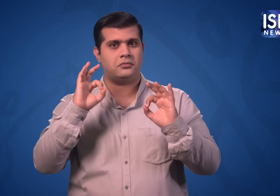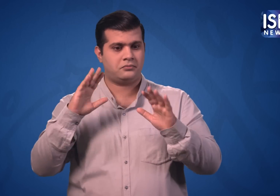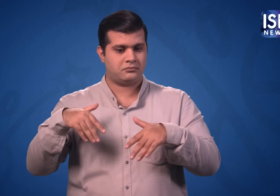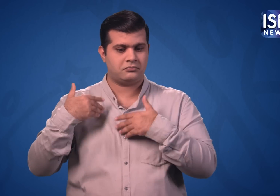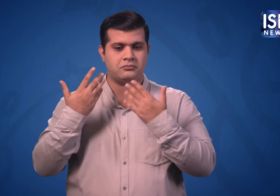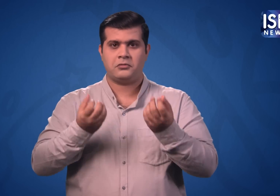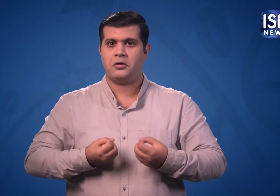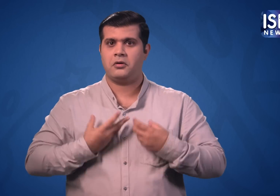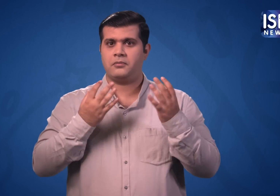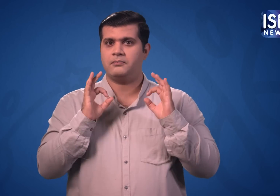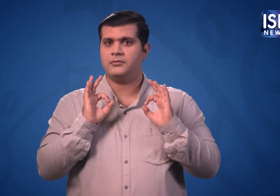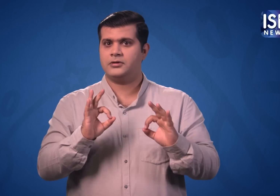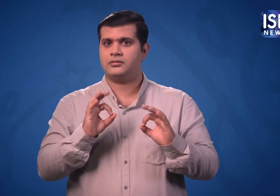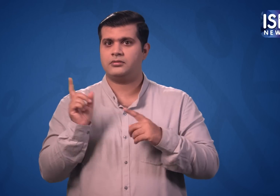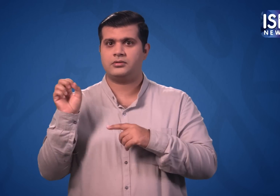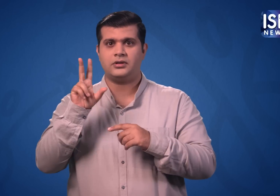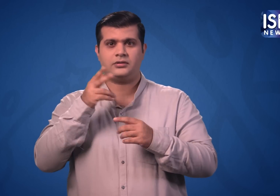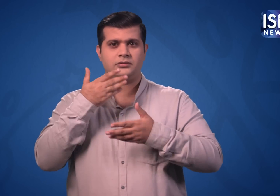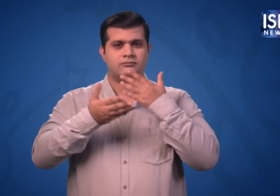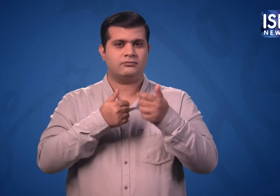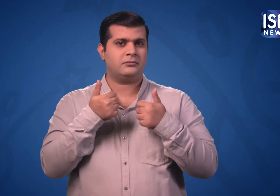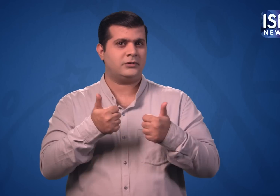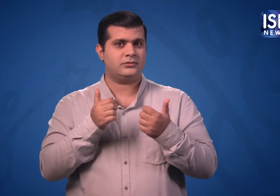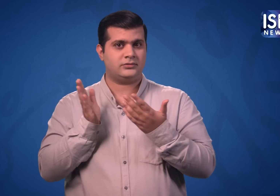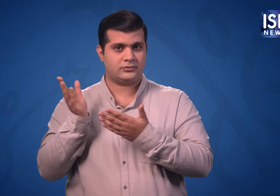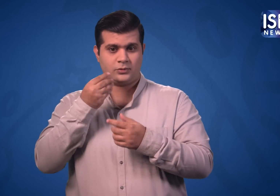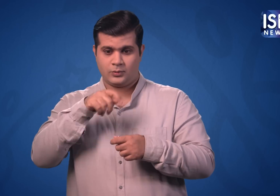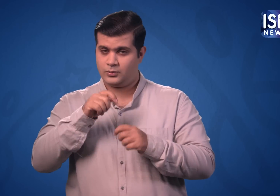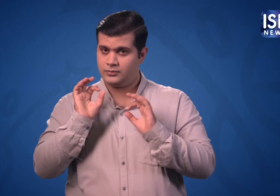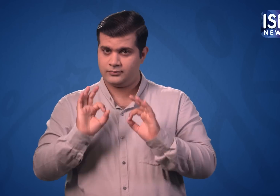Students are very happy with DEEDS training.